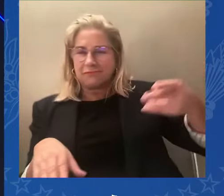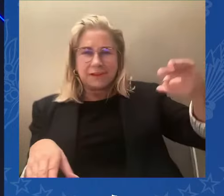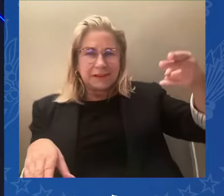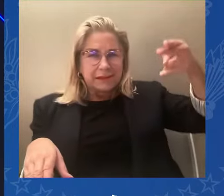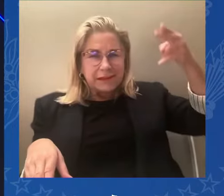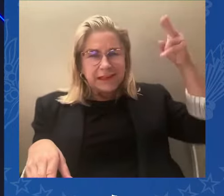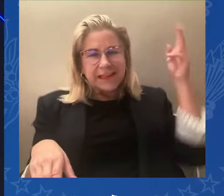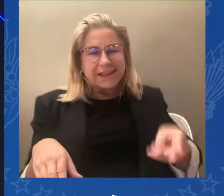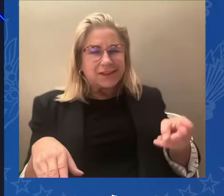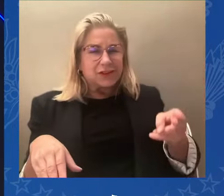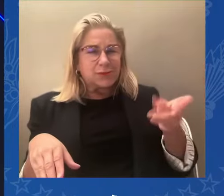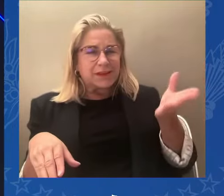So let's start clapping.